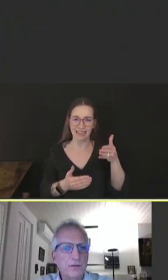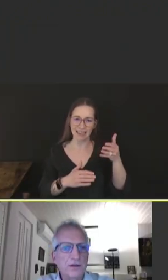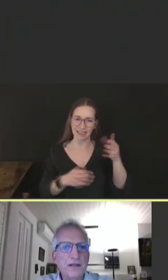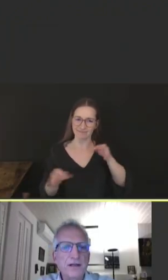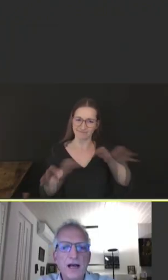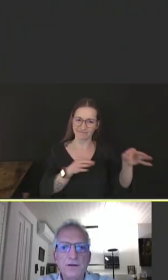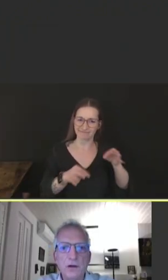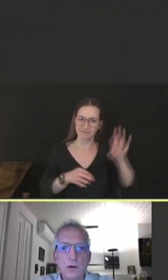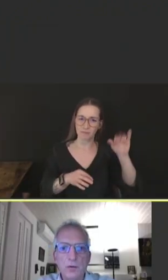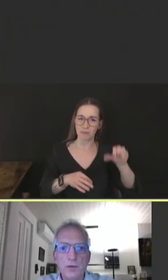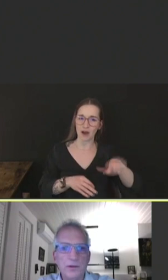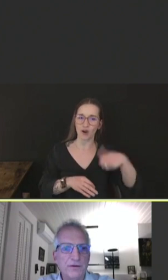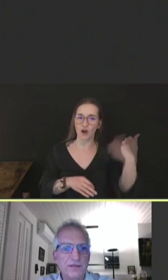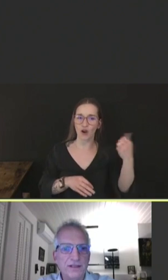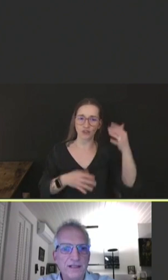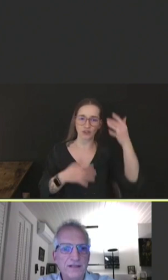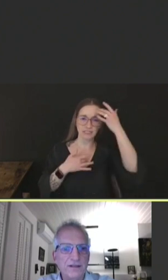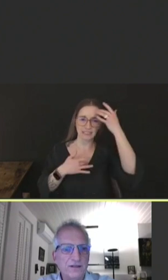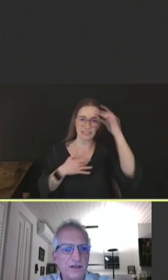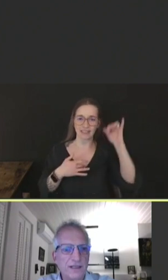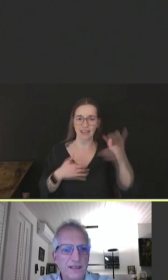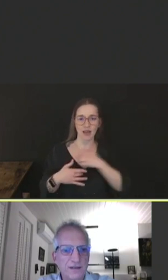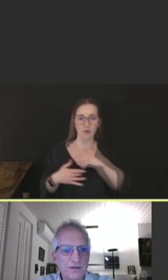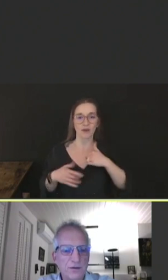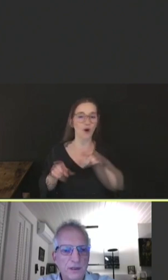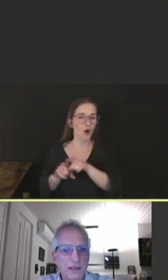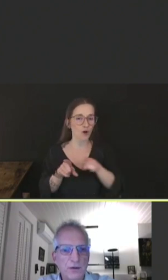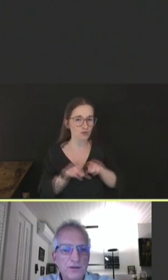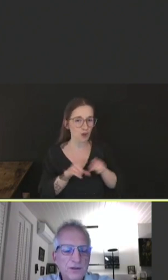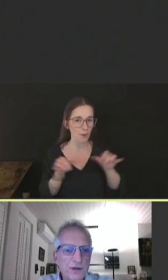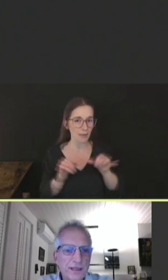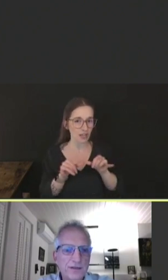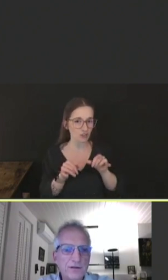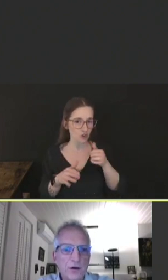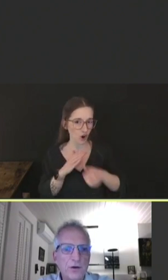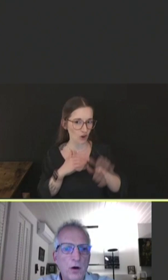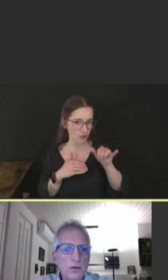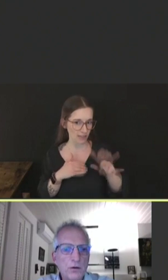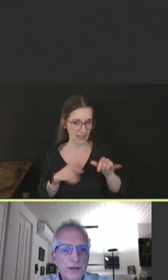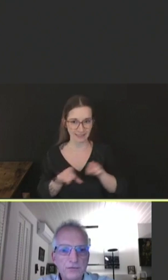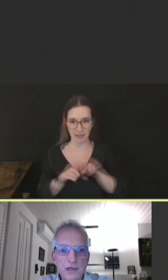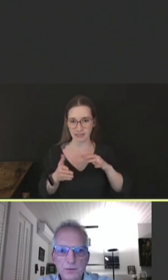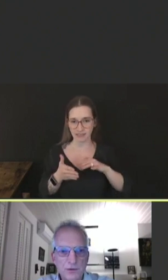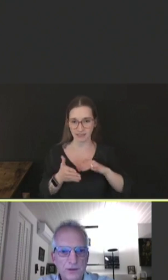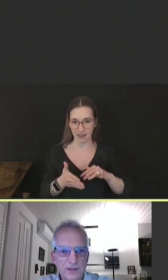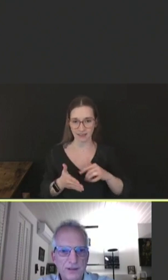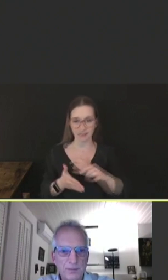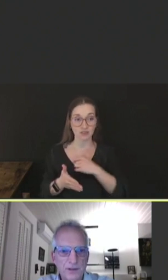within the global burden of disease study, so we concentrated on ongoing respiratory symptoms,